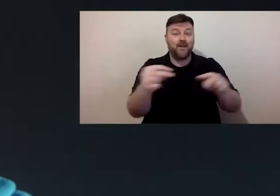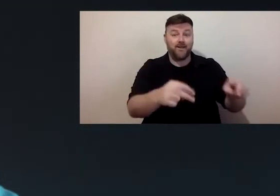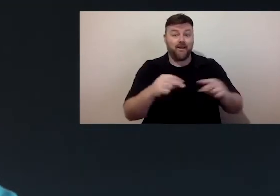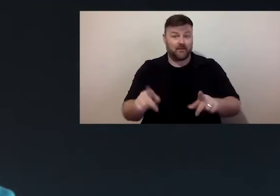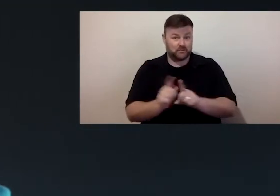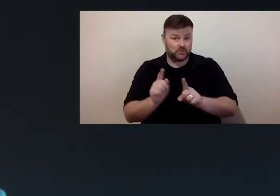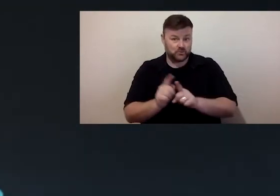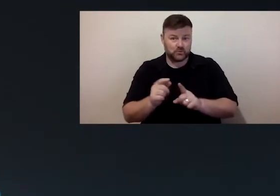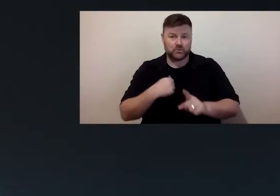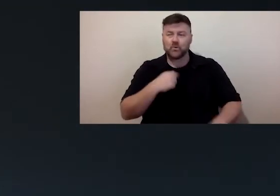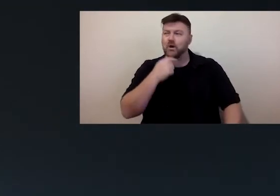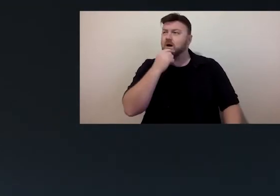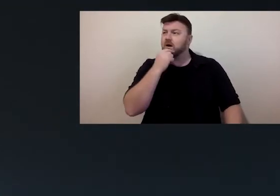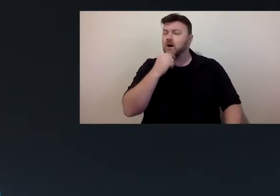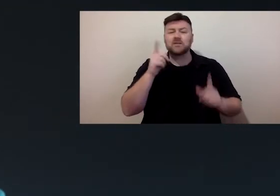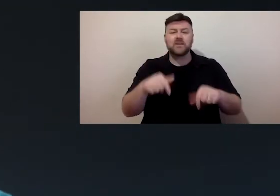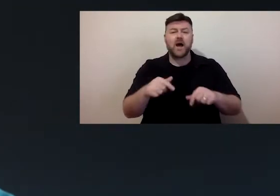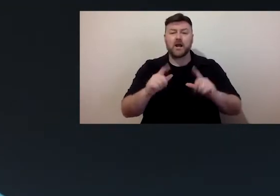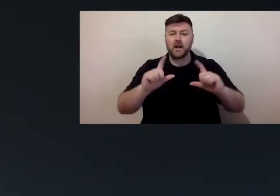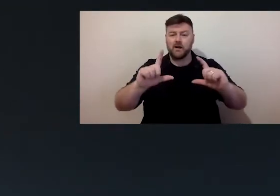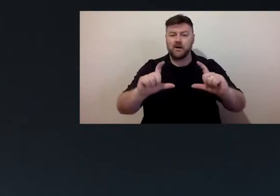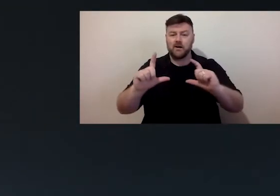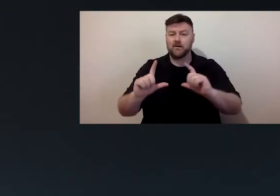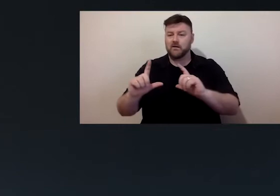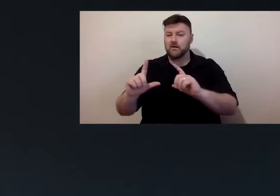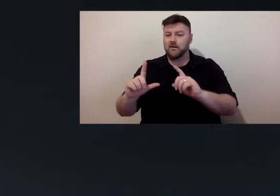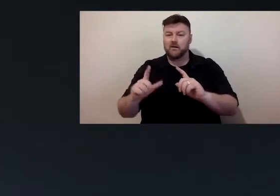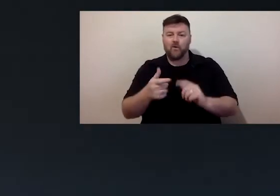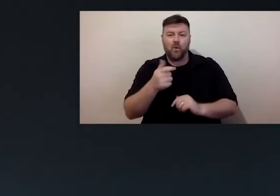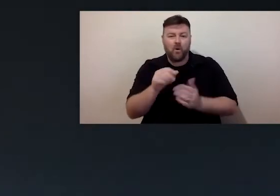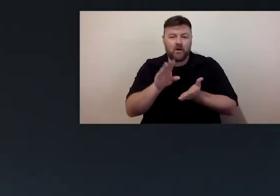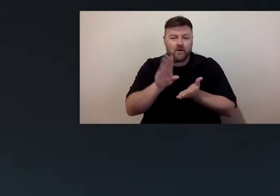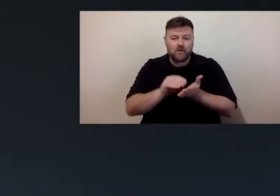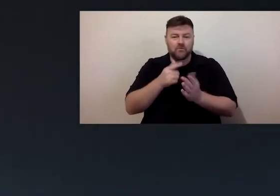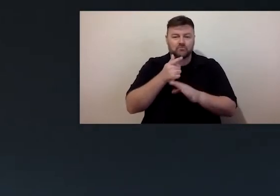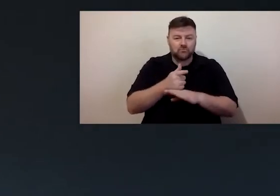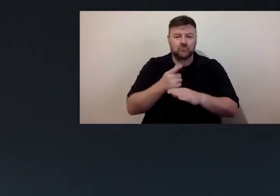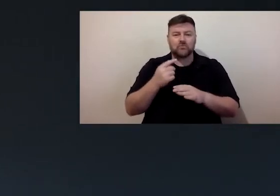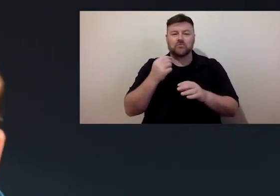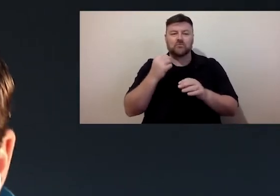started sending them to my friends. That's all we're going to today. Nothing more extreme than that.